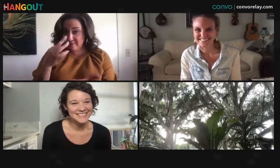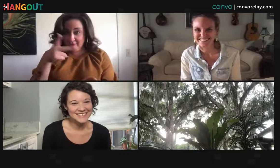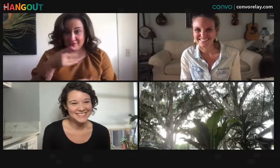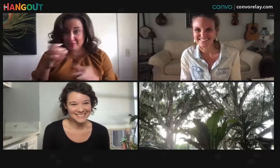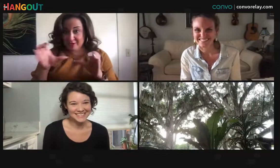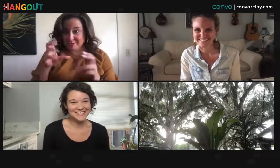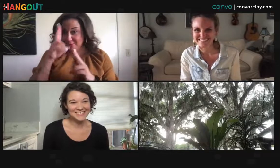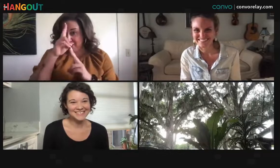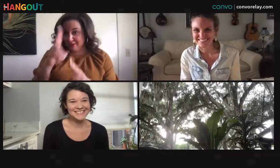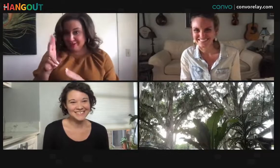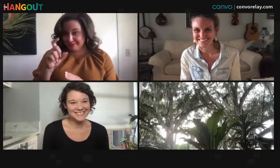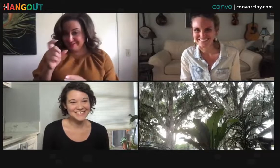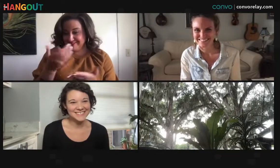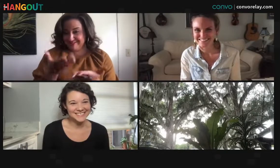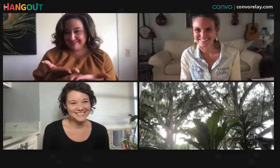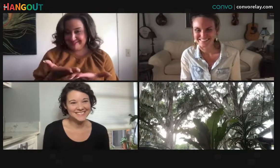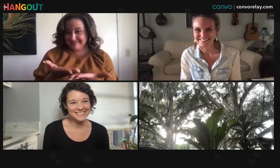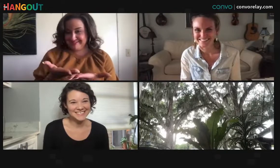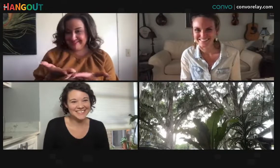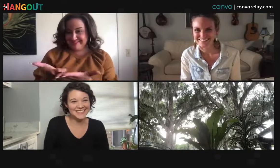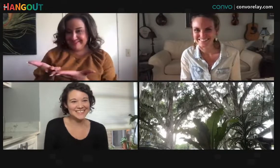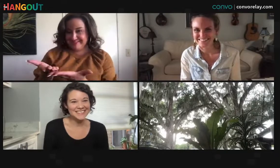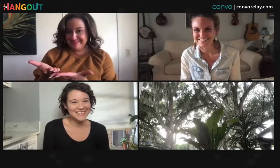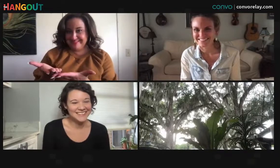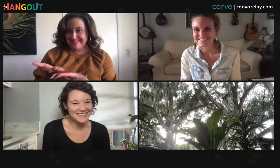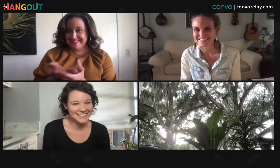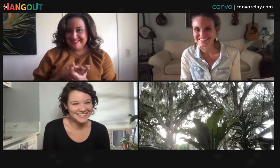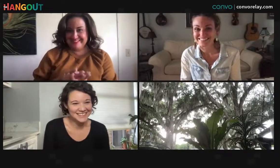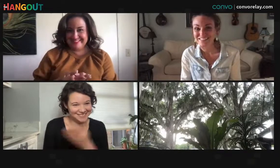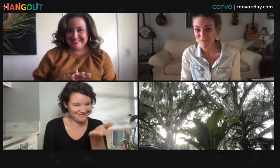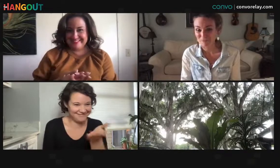i'm going to describe our guest with one of you like to do the honors